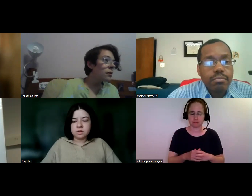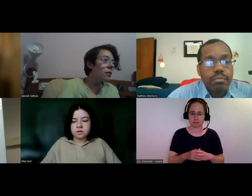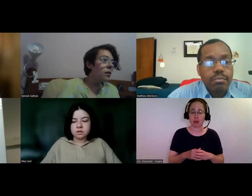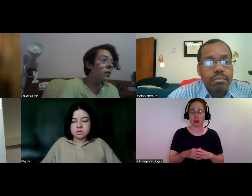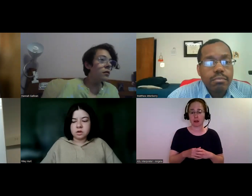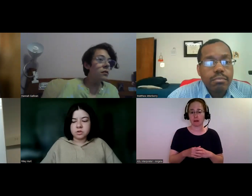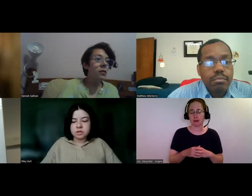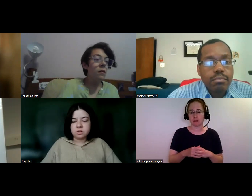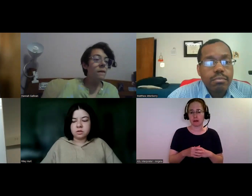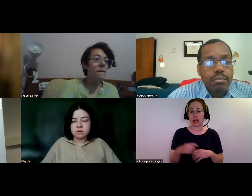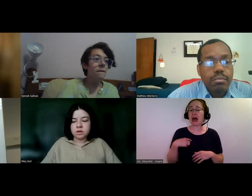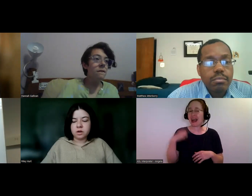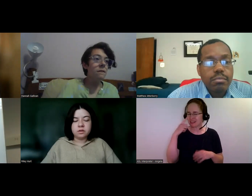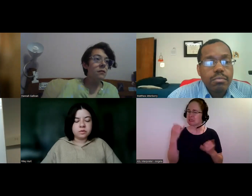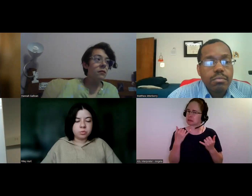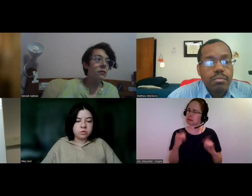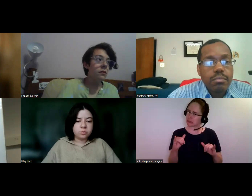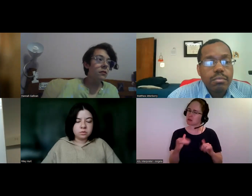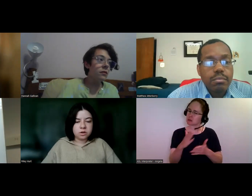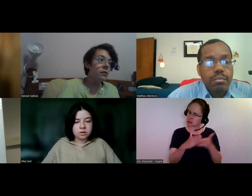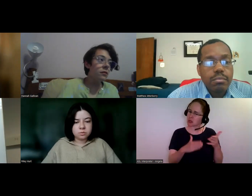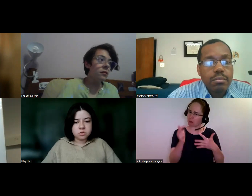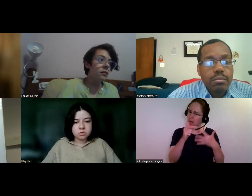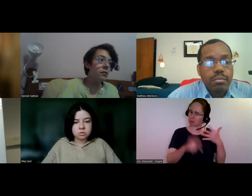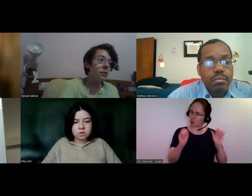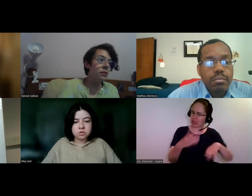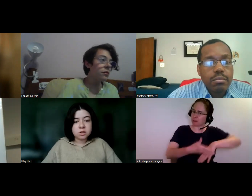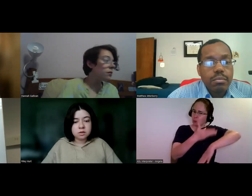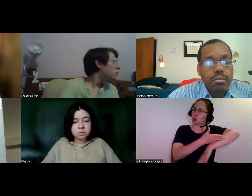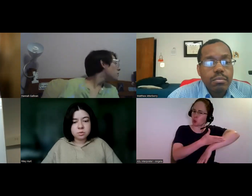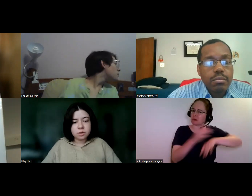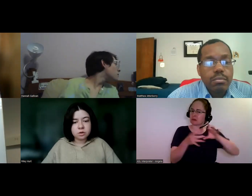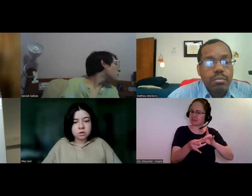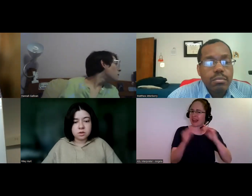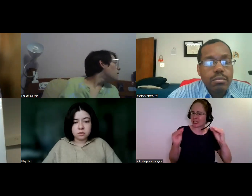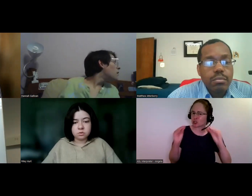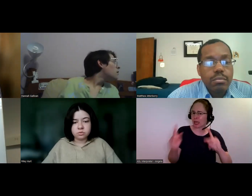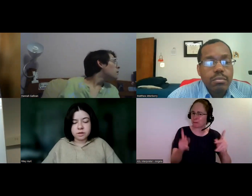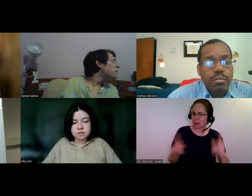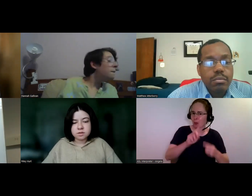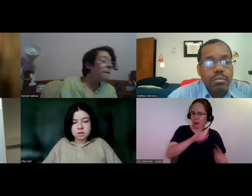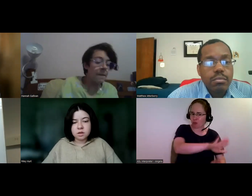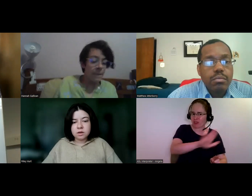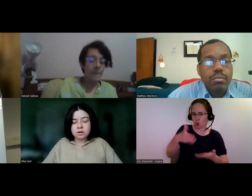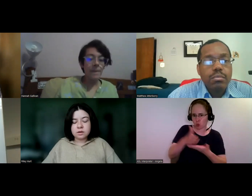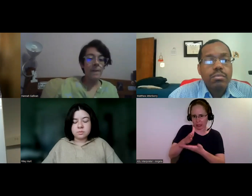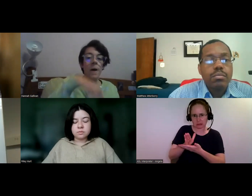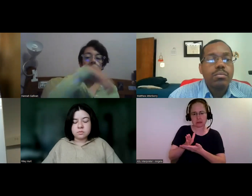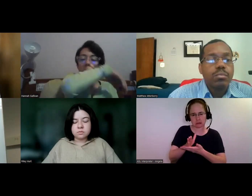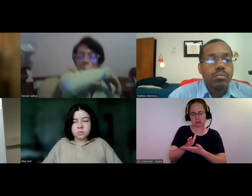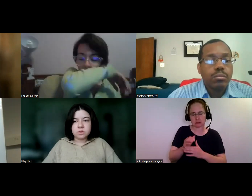there are still areas of improvement when it comes to educating people about their own rights with